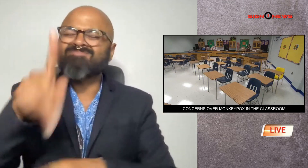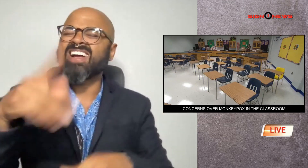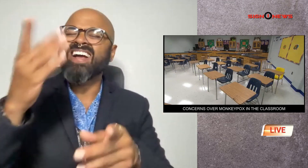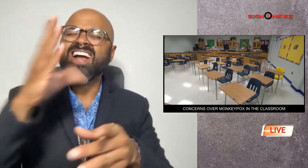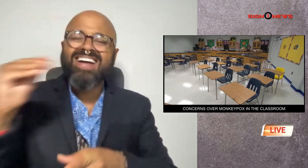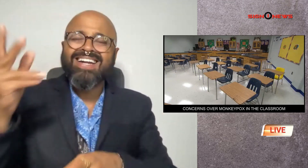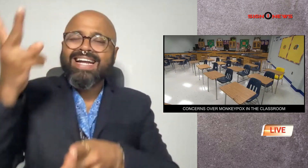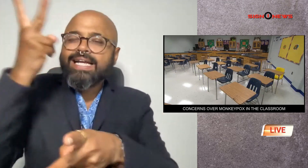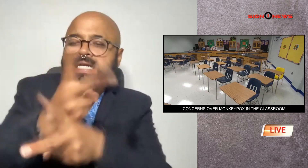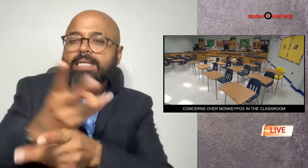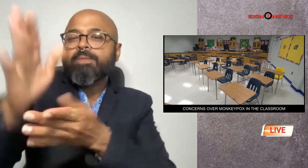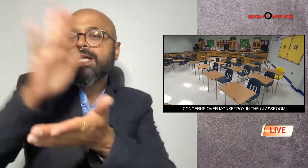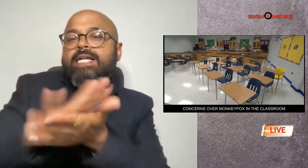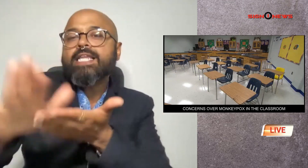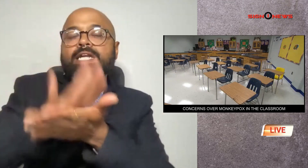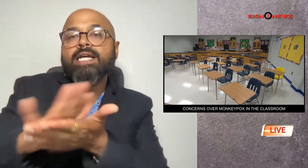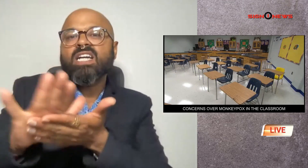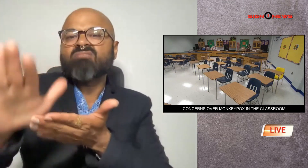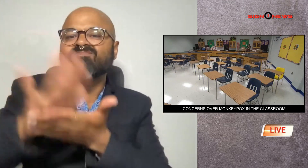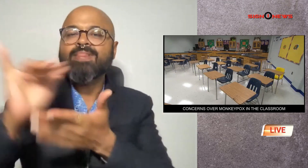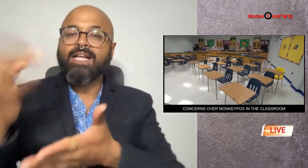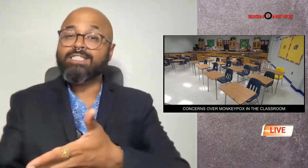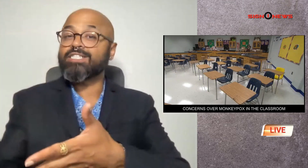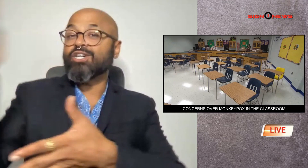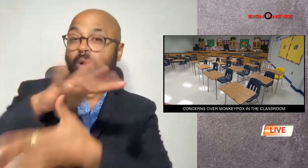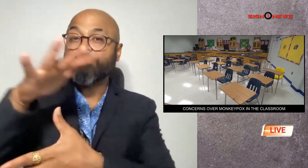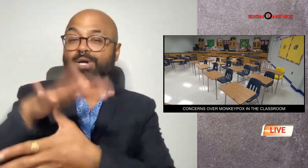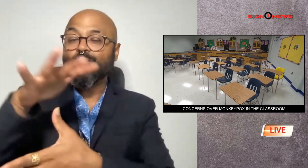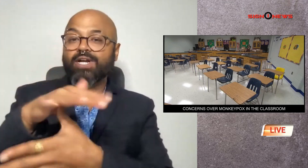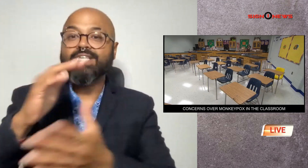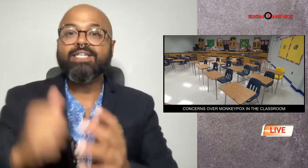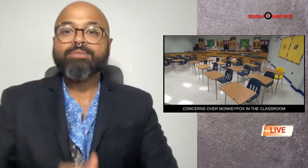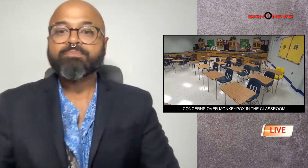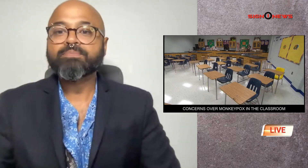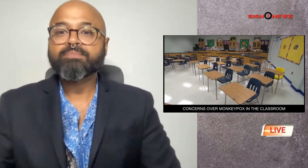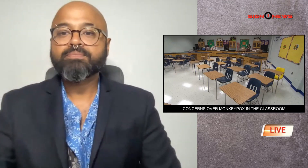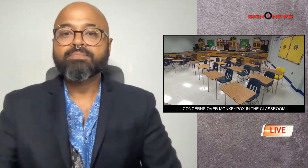what to do about monkeypox and keep cleaniness a top priority